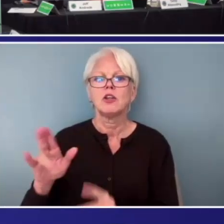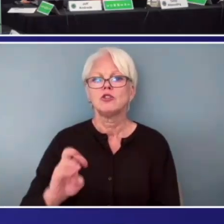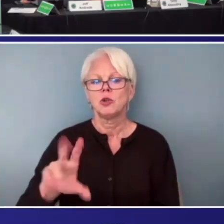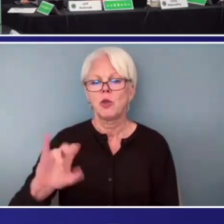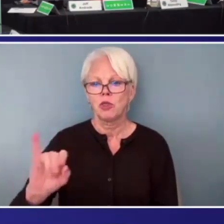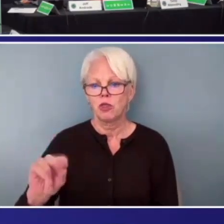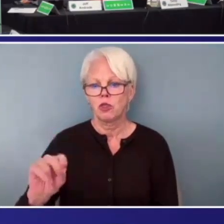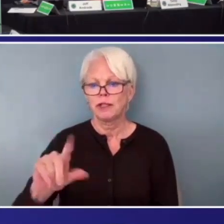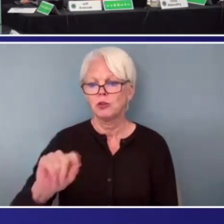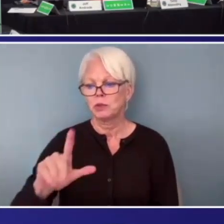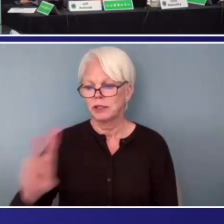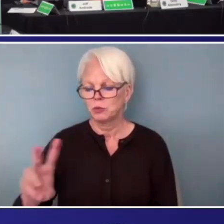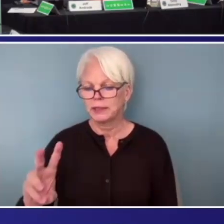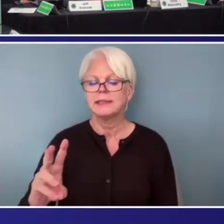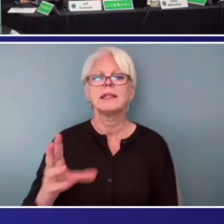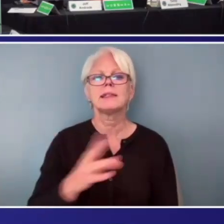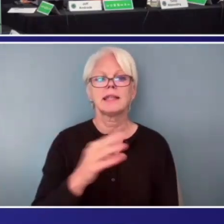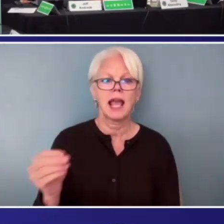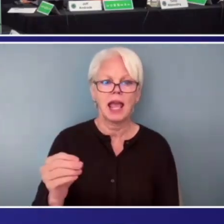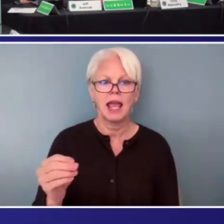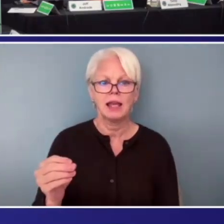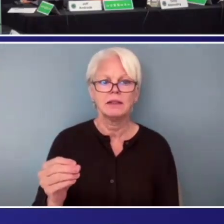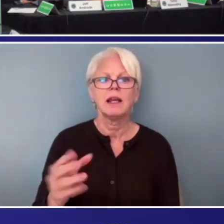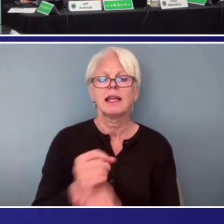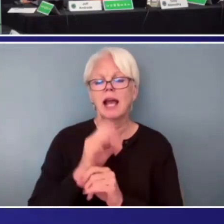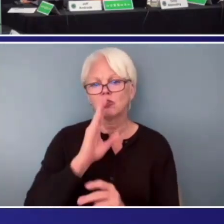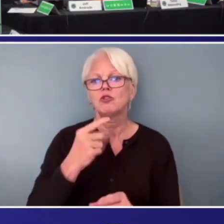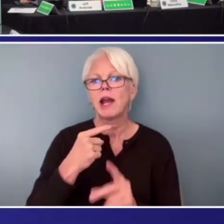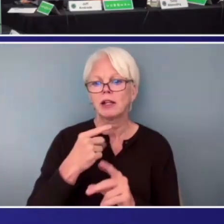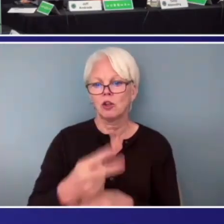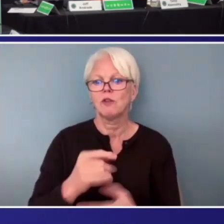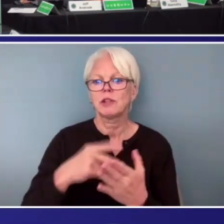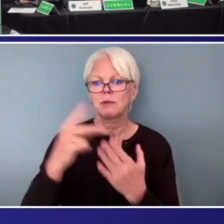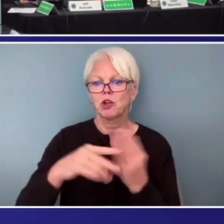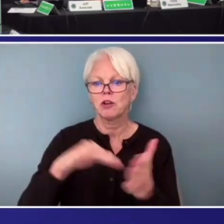2026, and received a Direct Loan for such program of study prior to July 1,